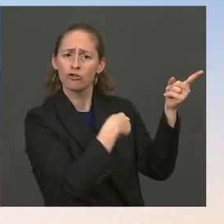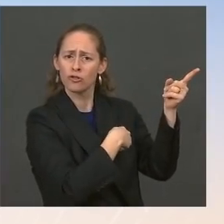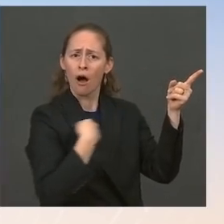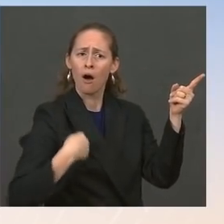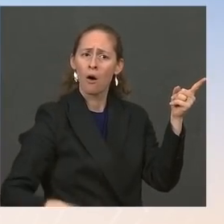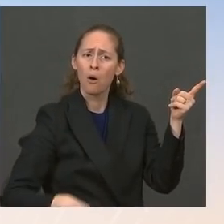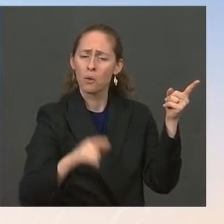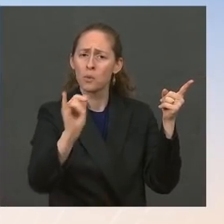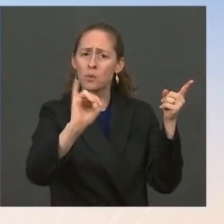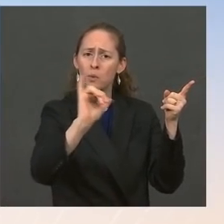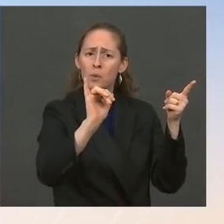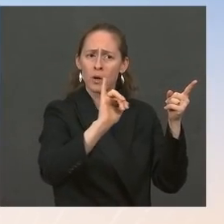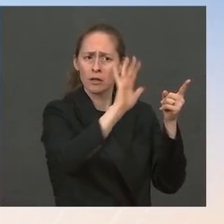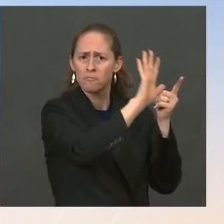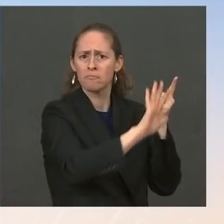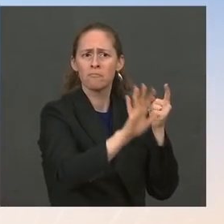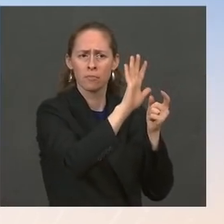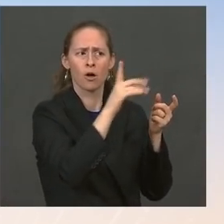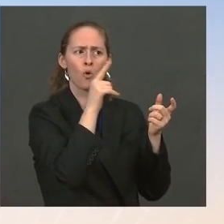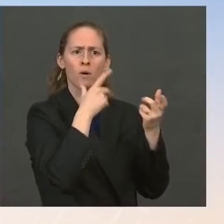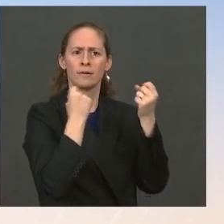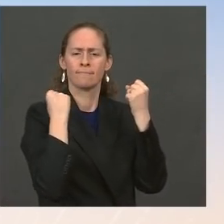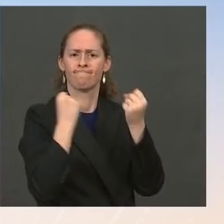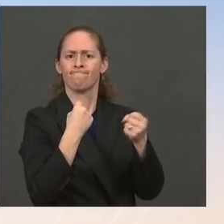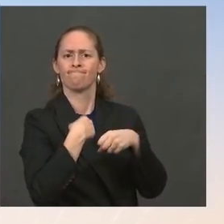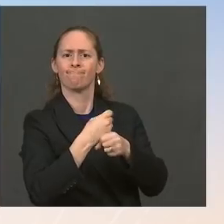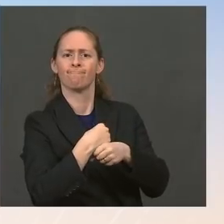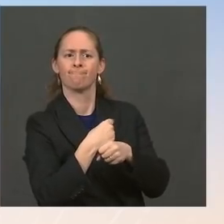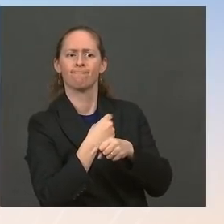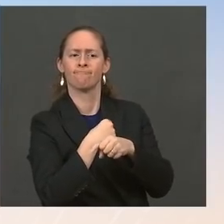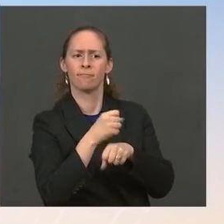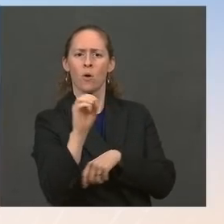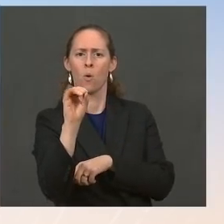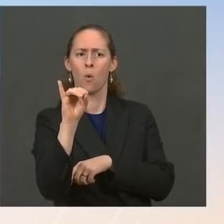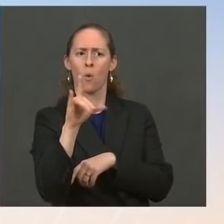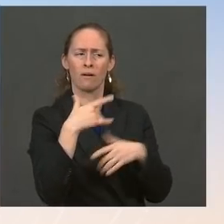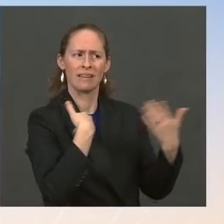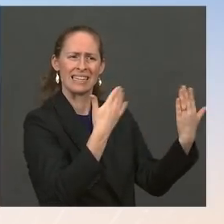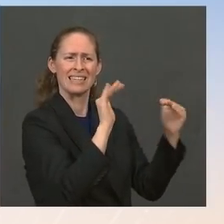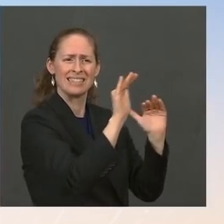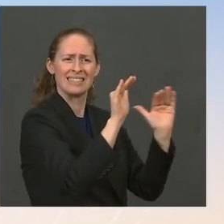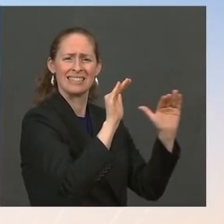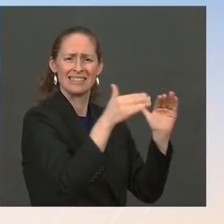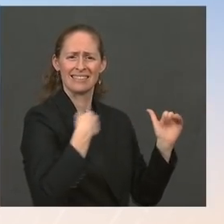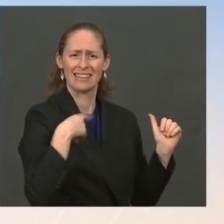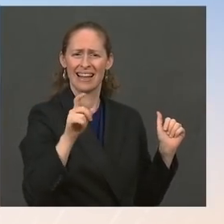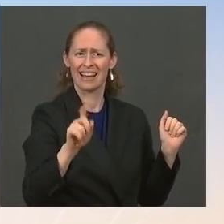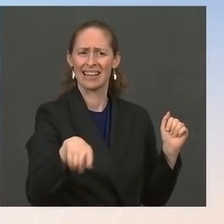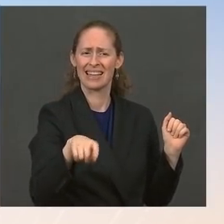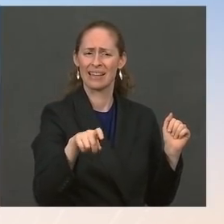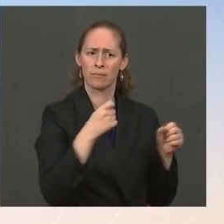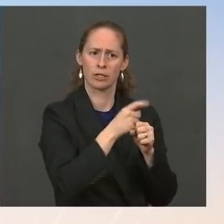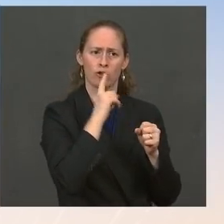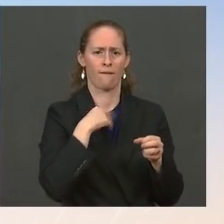that are oil producers about ensuring there is adequate supply out there, but I don't have any update for today.